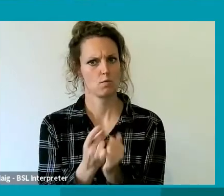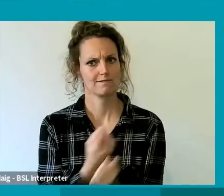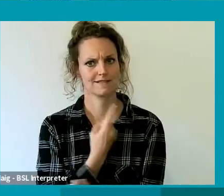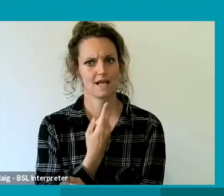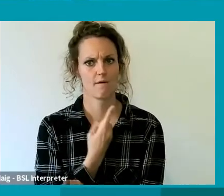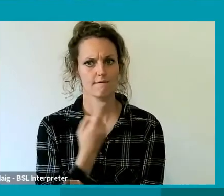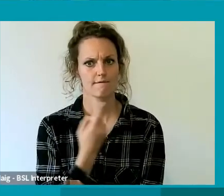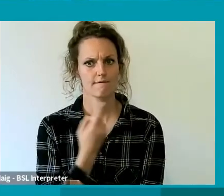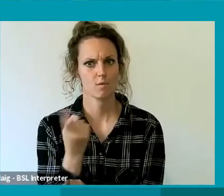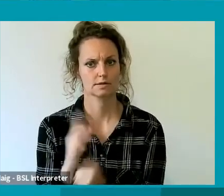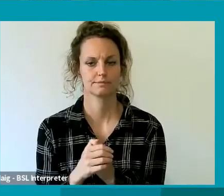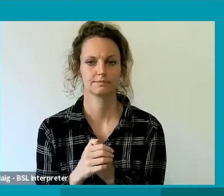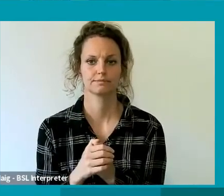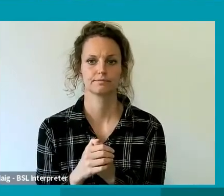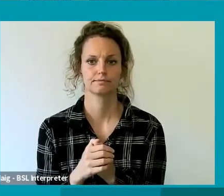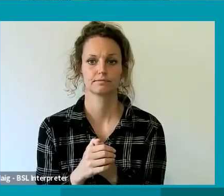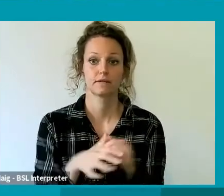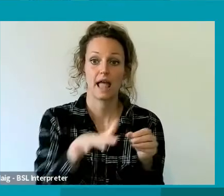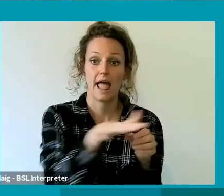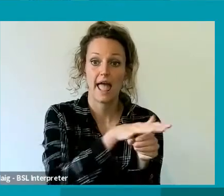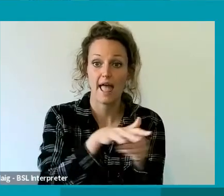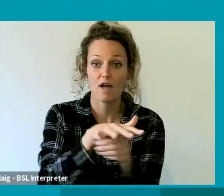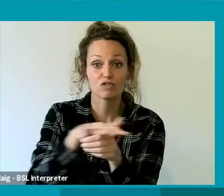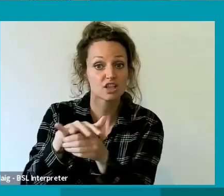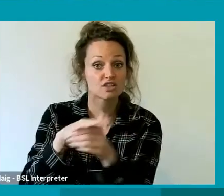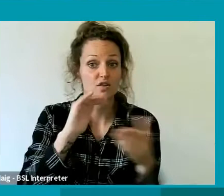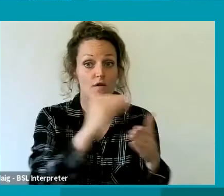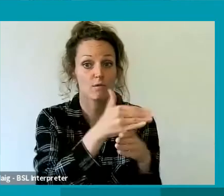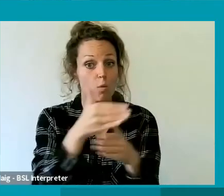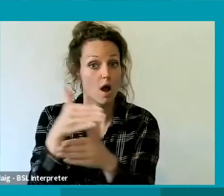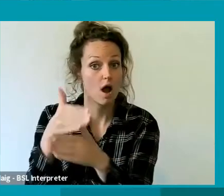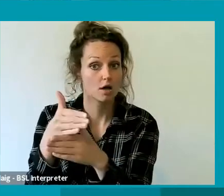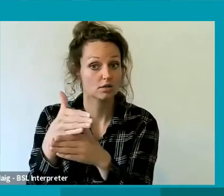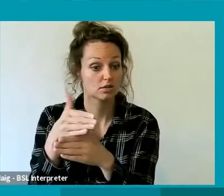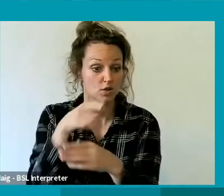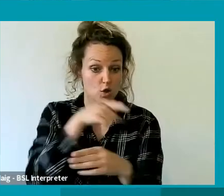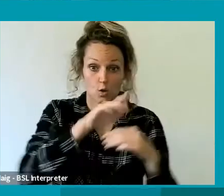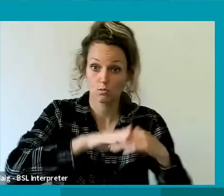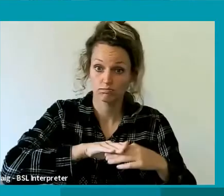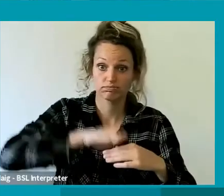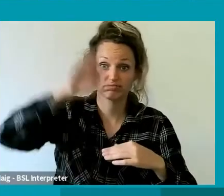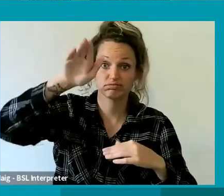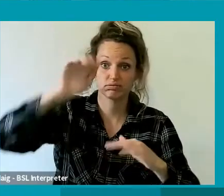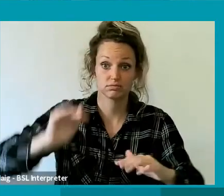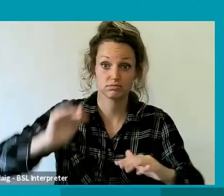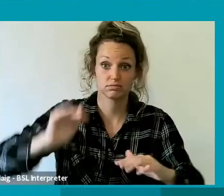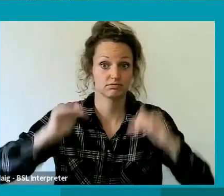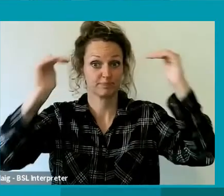In which areas of work? Do you excel? What's your expertise?